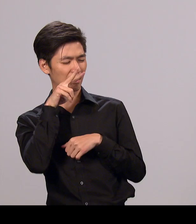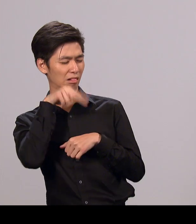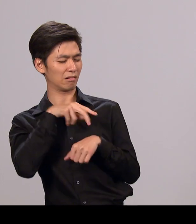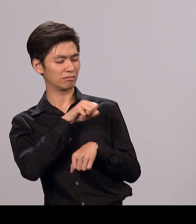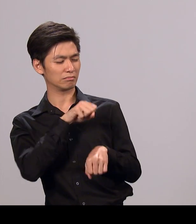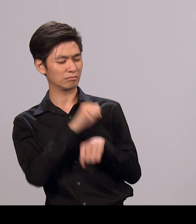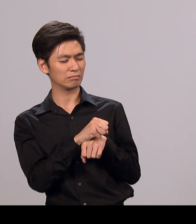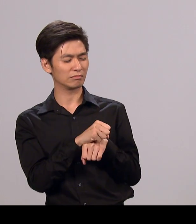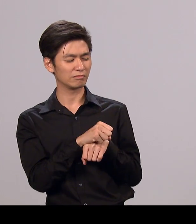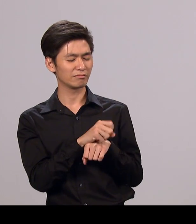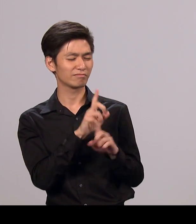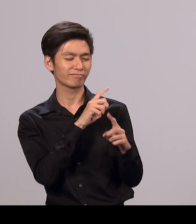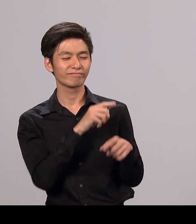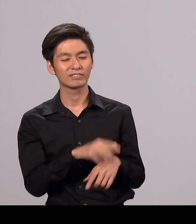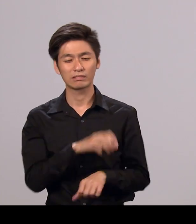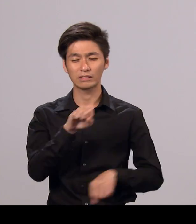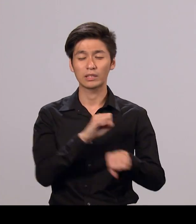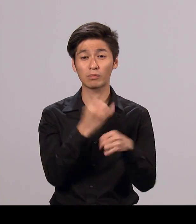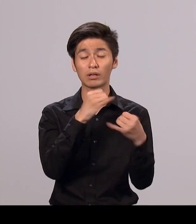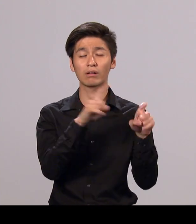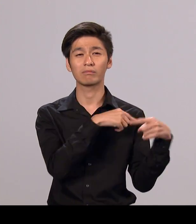It hasn't changed since we became independent,